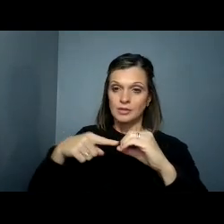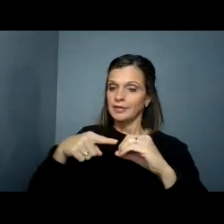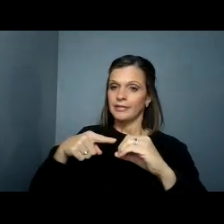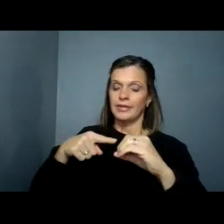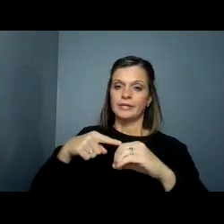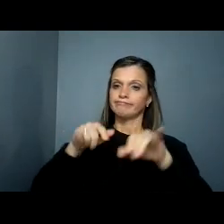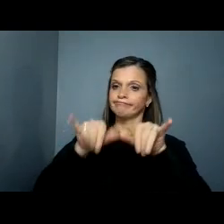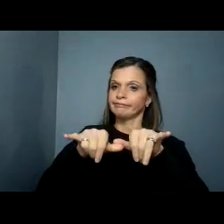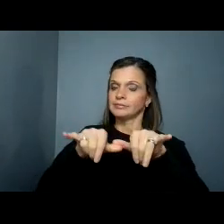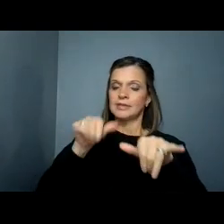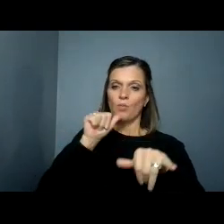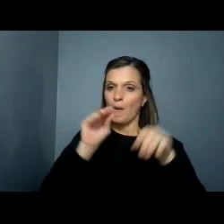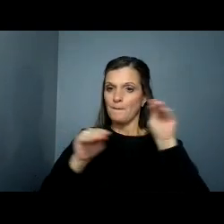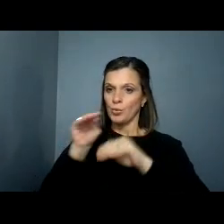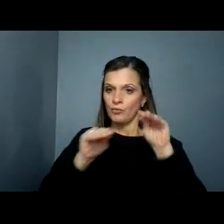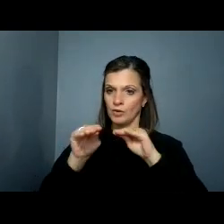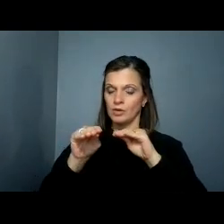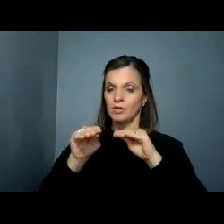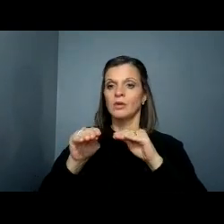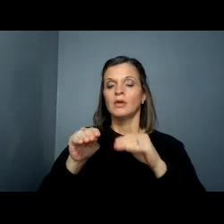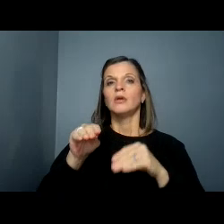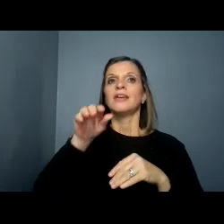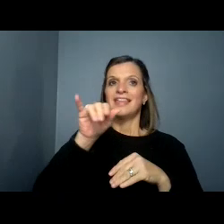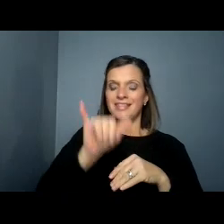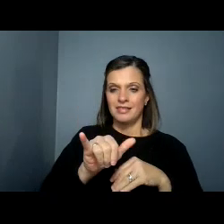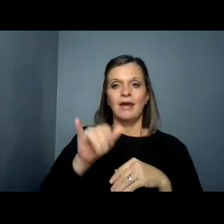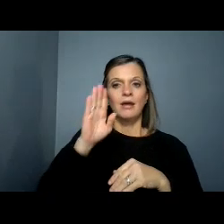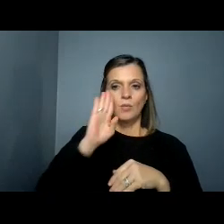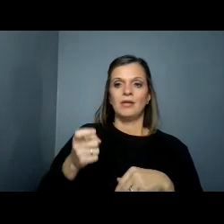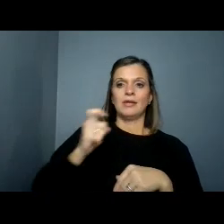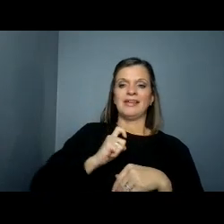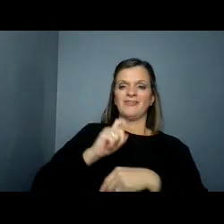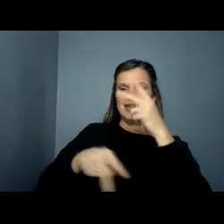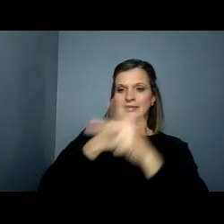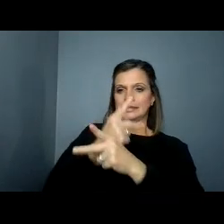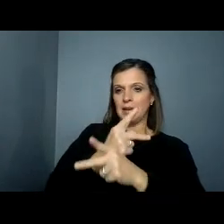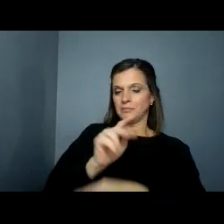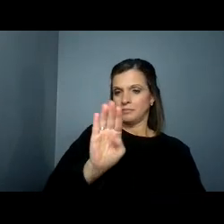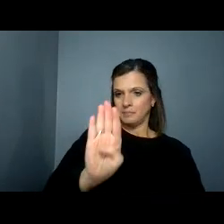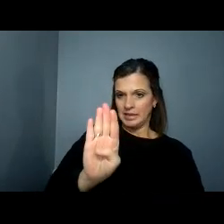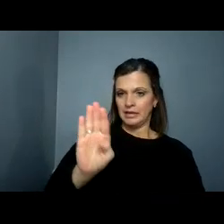And that's going to give me a type B10 pan a gram. Now that could be any number of things.